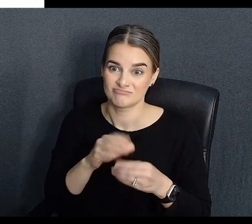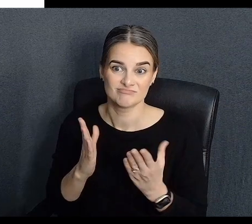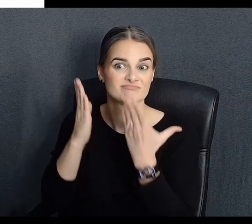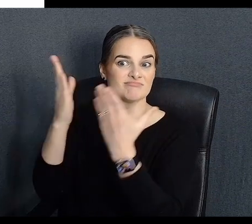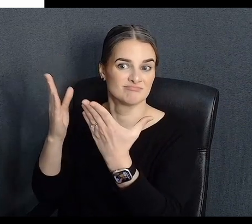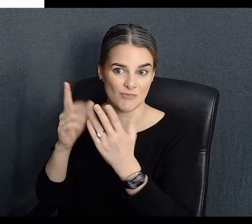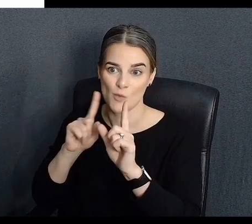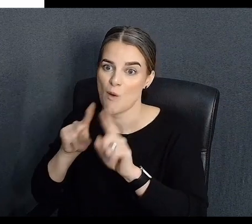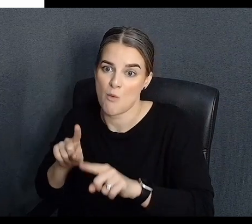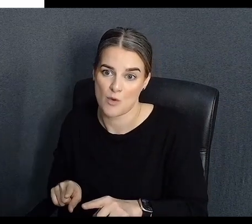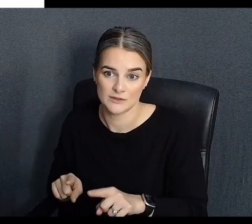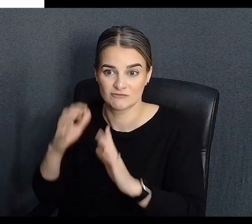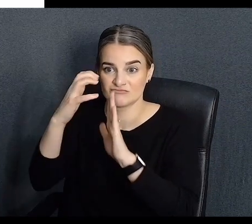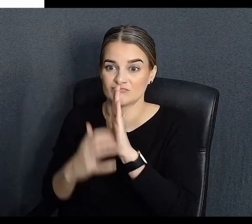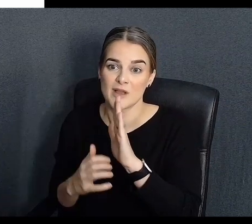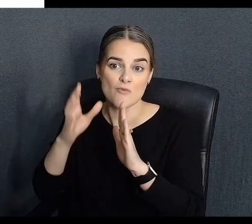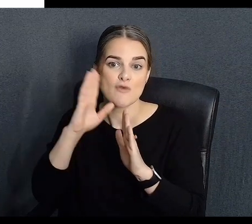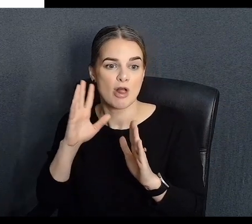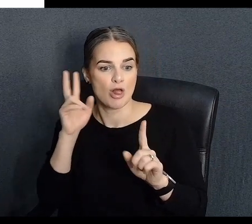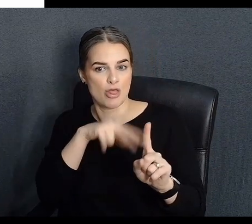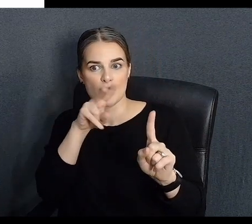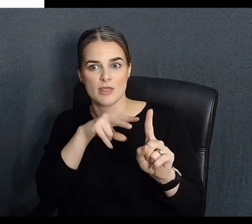from a holistic perspective as well, so we're going to get information